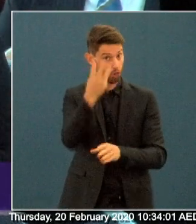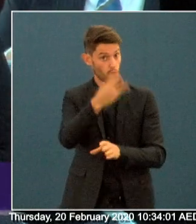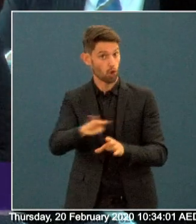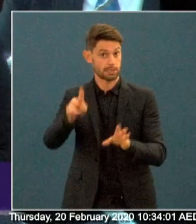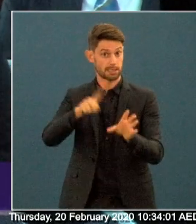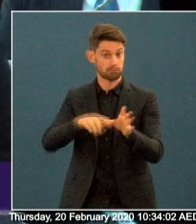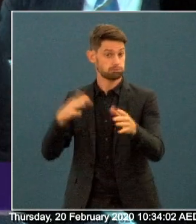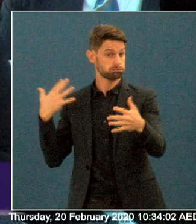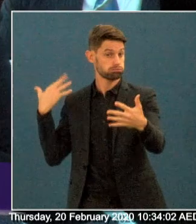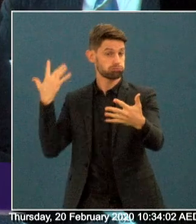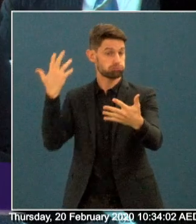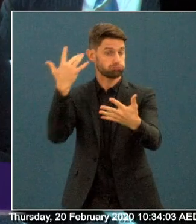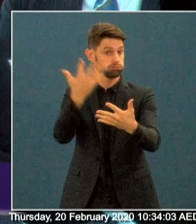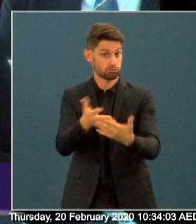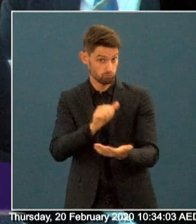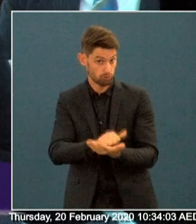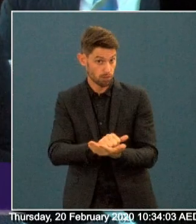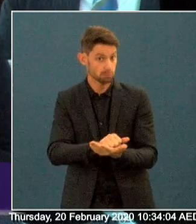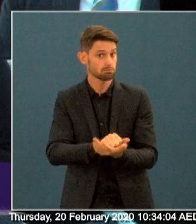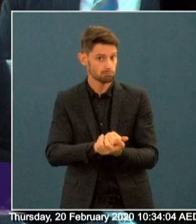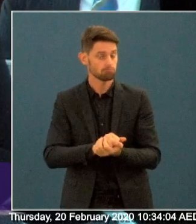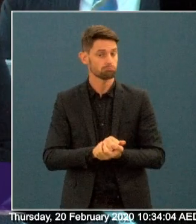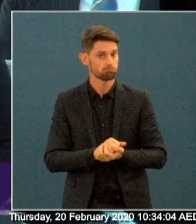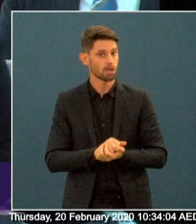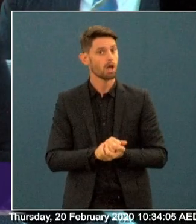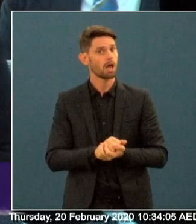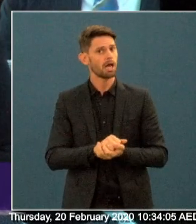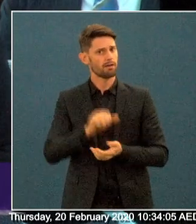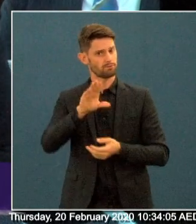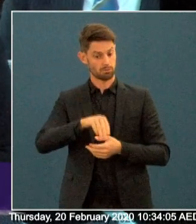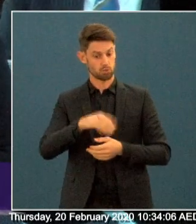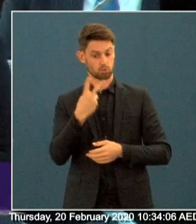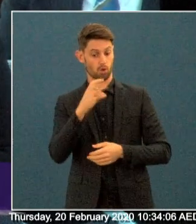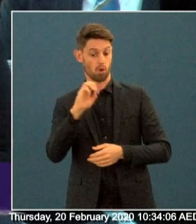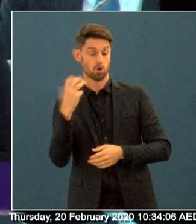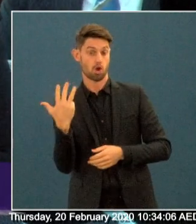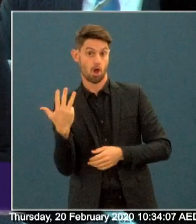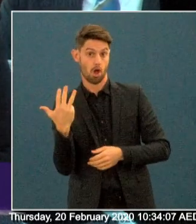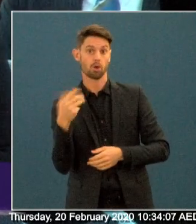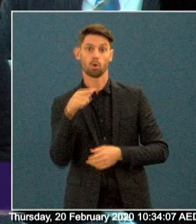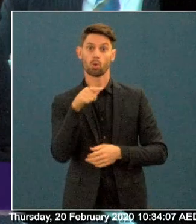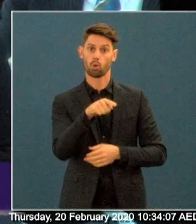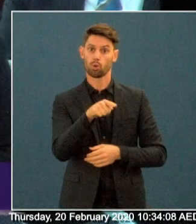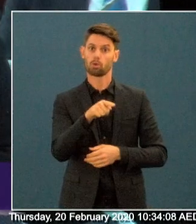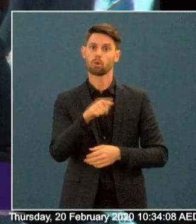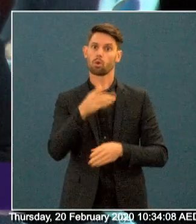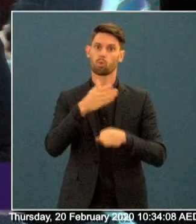as a medical practitioner. Correct. And since 2009 you've held the positions of Inaugural Chair